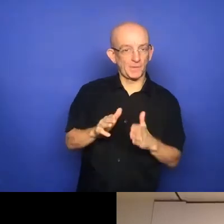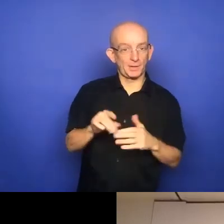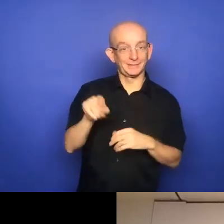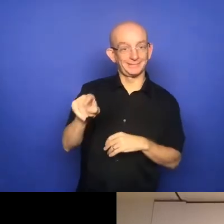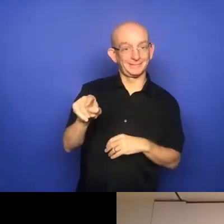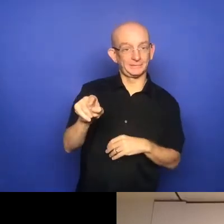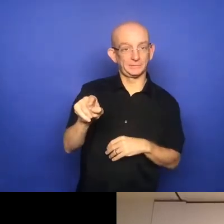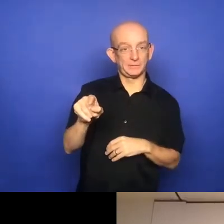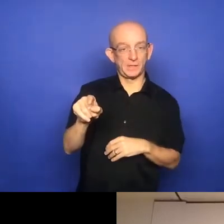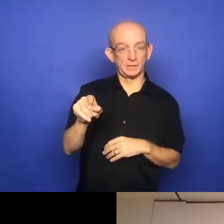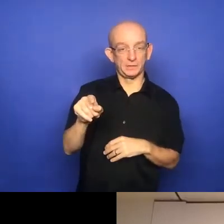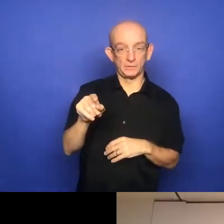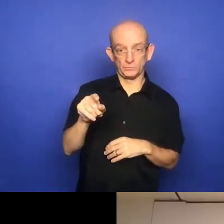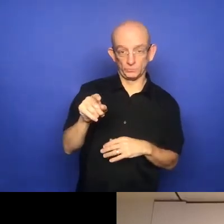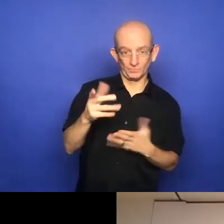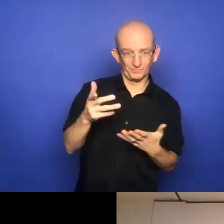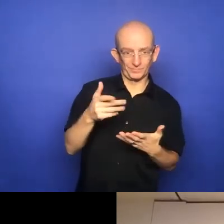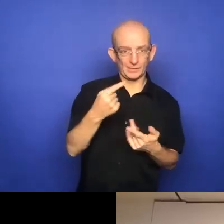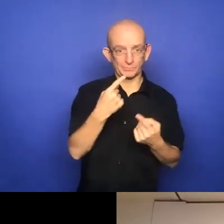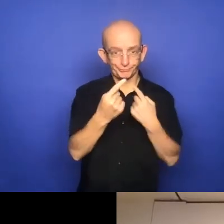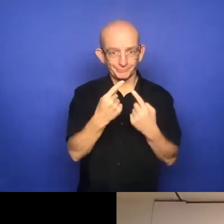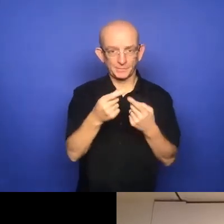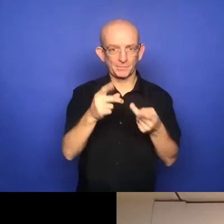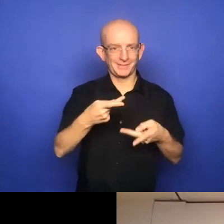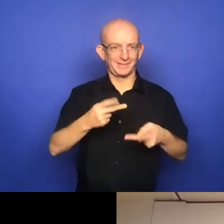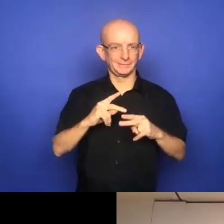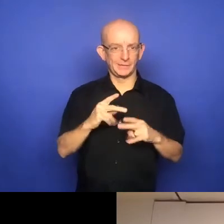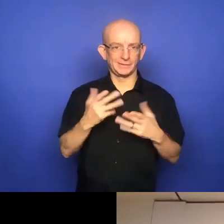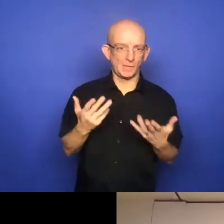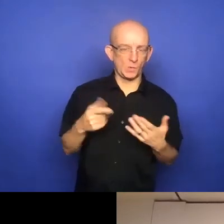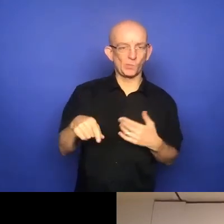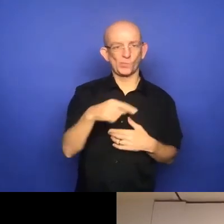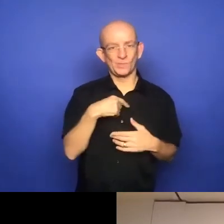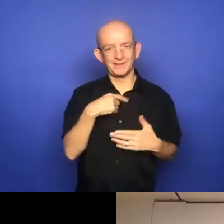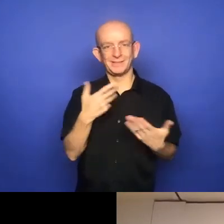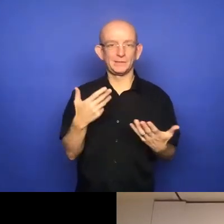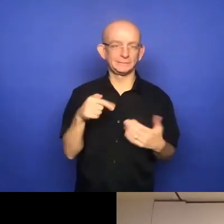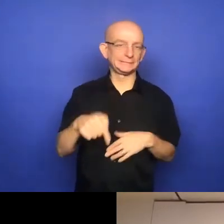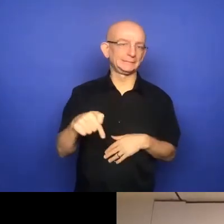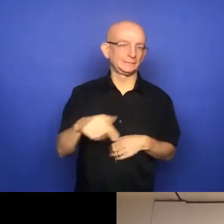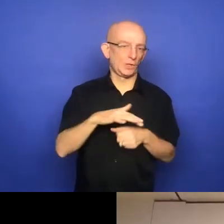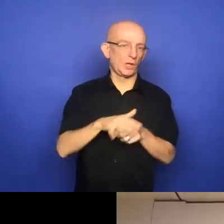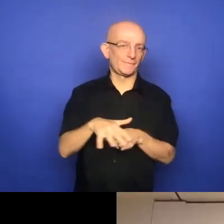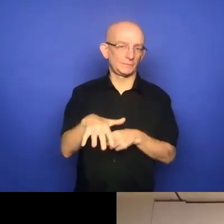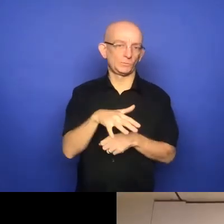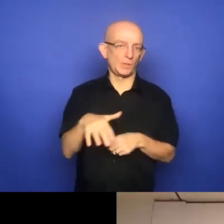with the disability and not by the proxy. So these are first challenges that we encountered due to the COVID situation, yes